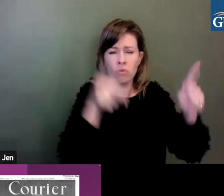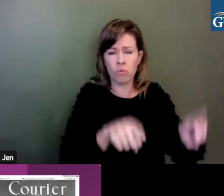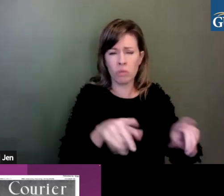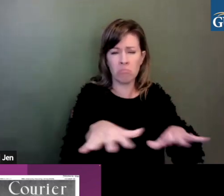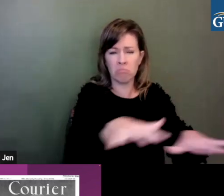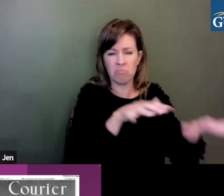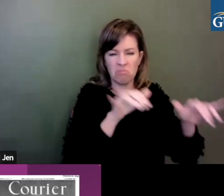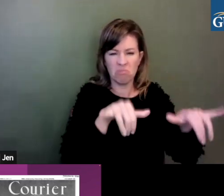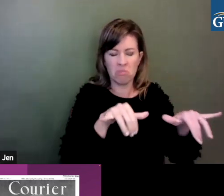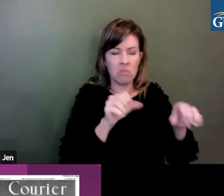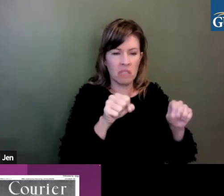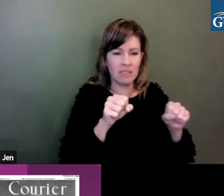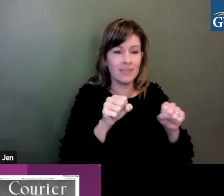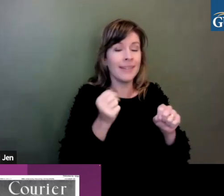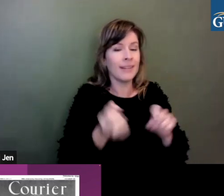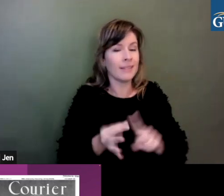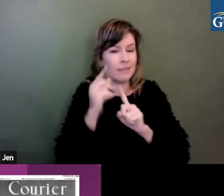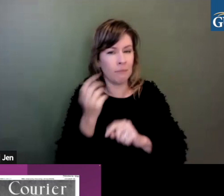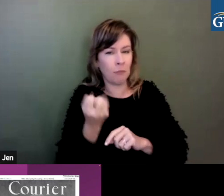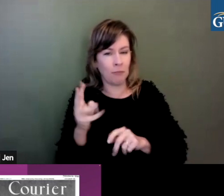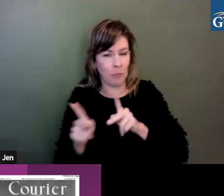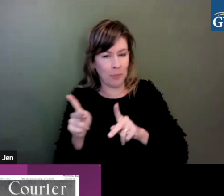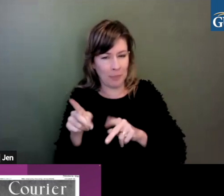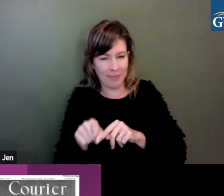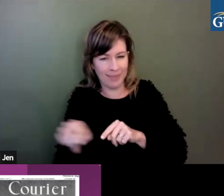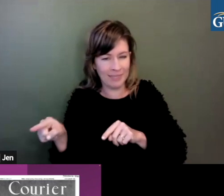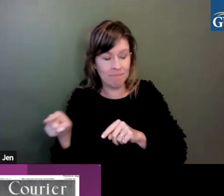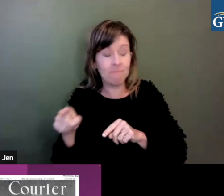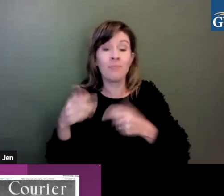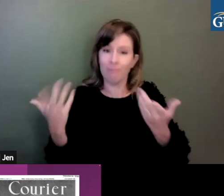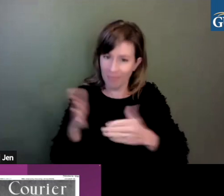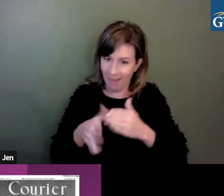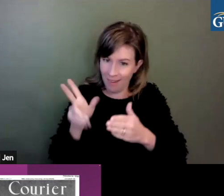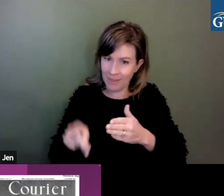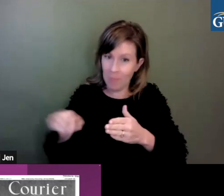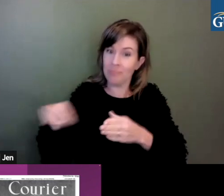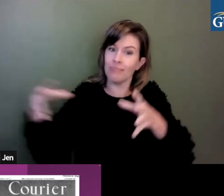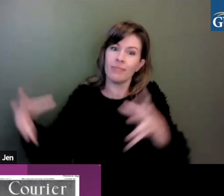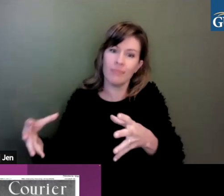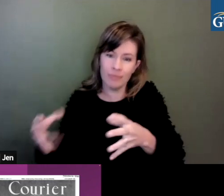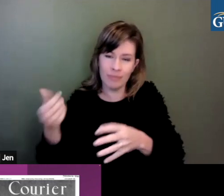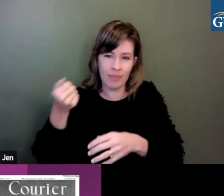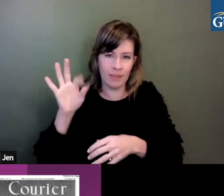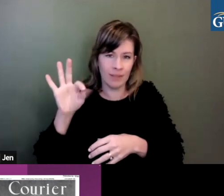a few folks and so you had another panel that came together in 1951 that was mostly physical